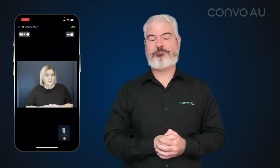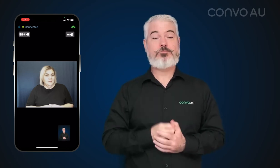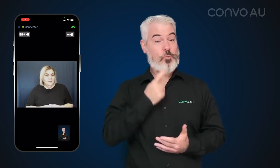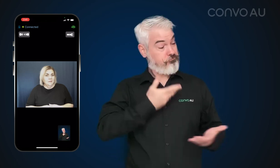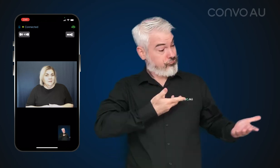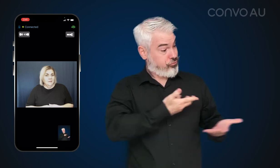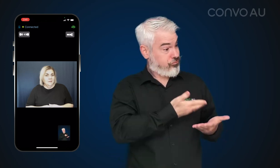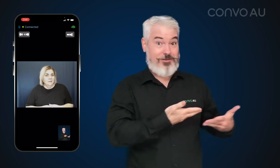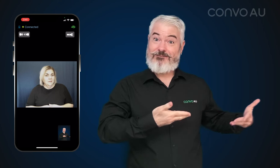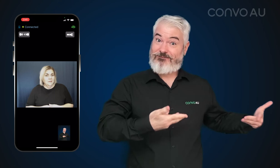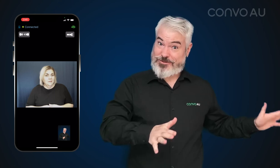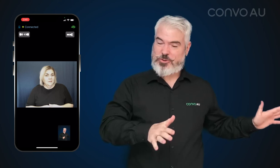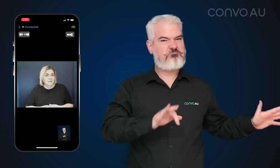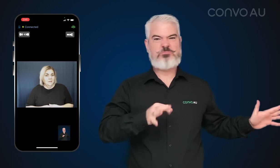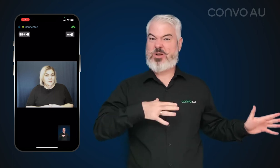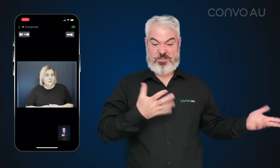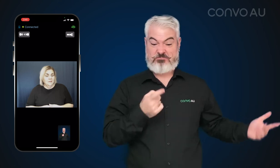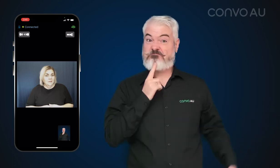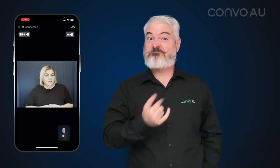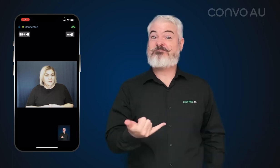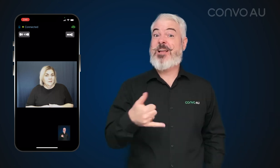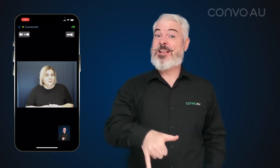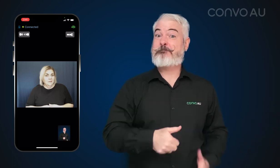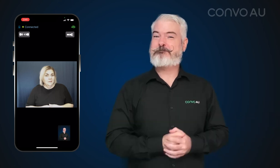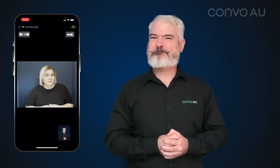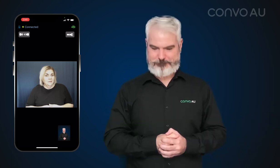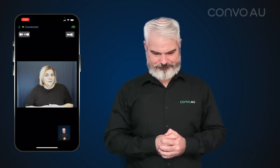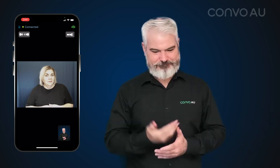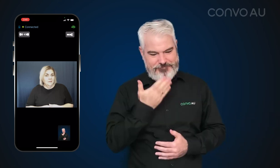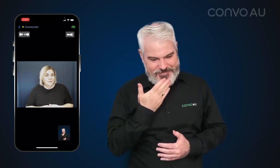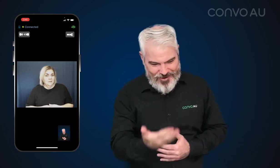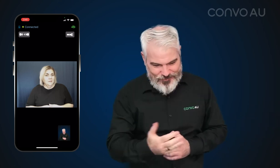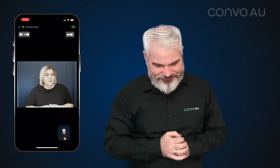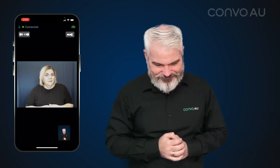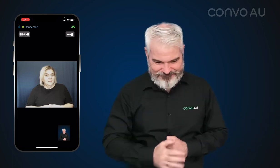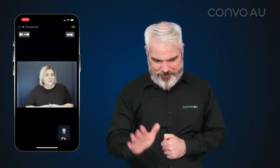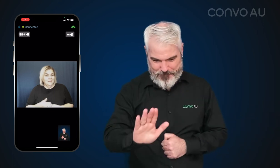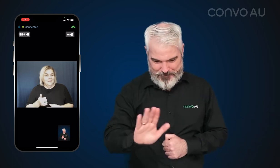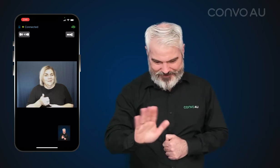When you finish, simply hang up. Thank you. Bye.